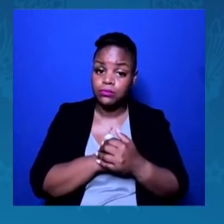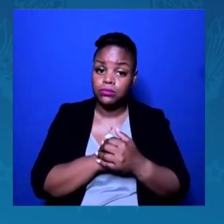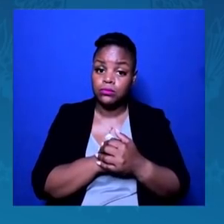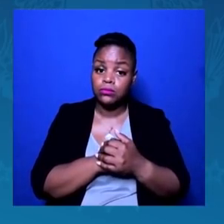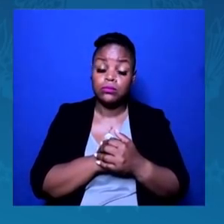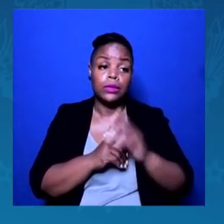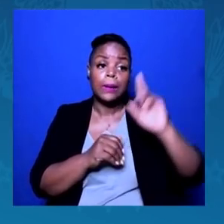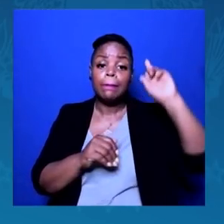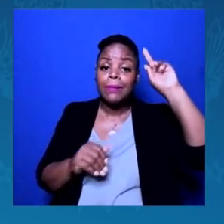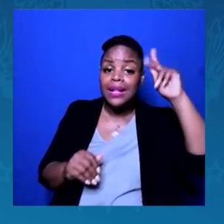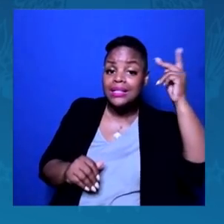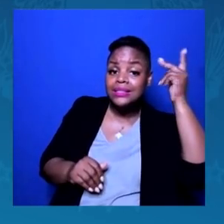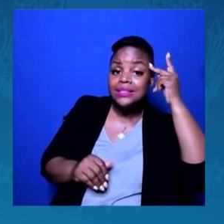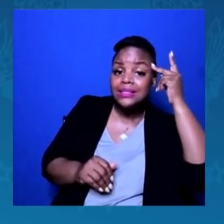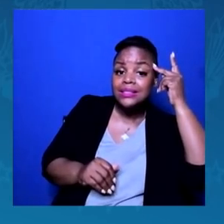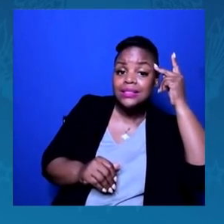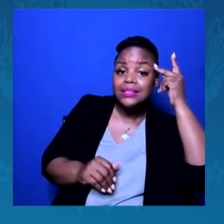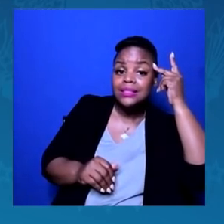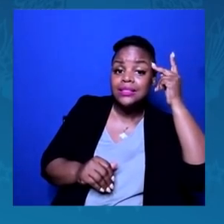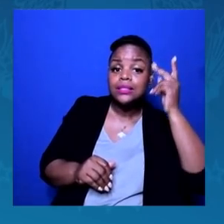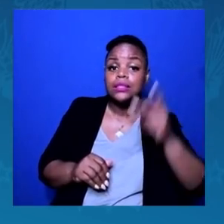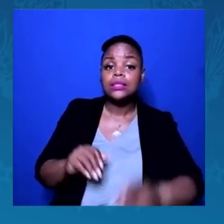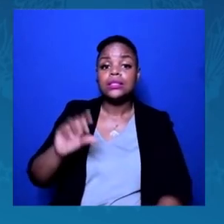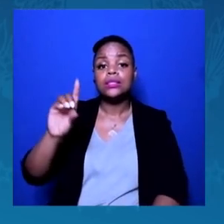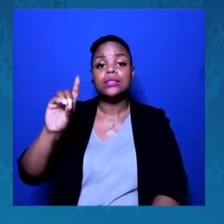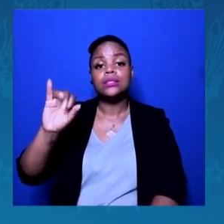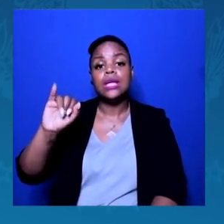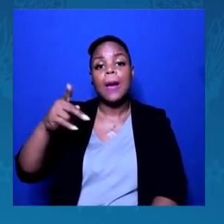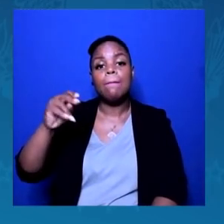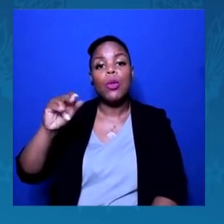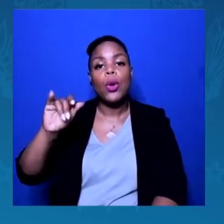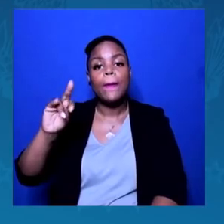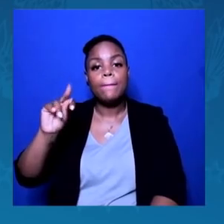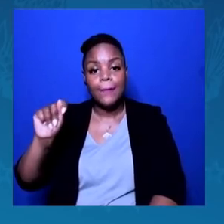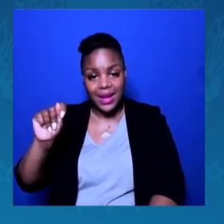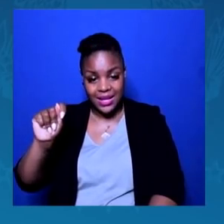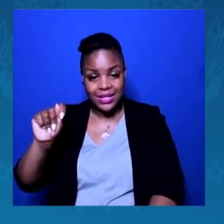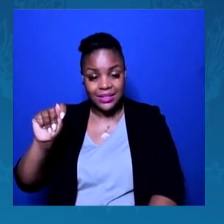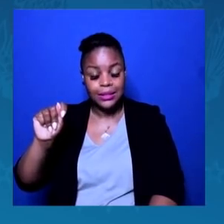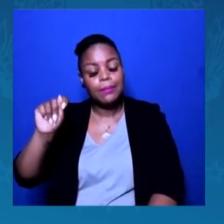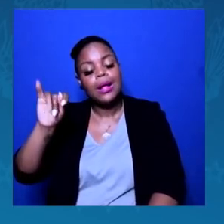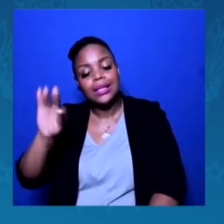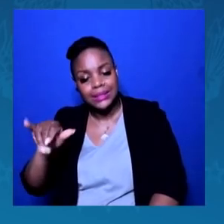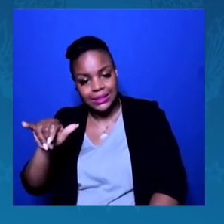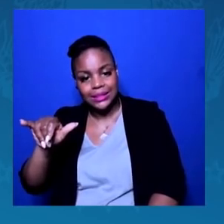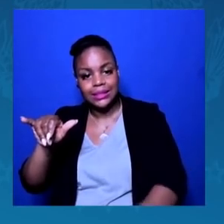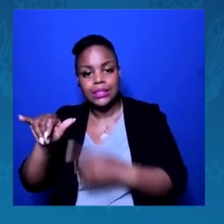and to continue to work on the protection of women and children in that region, including working with our allies.